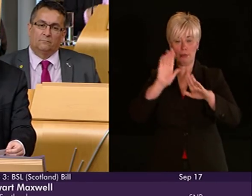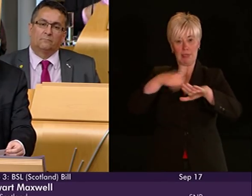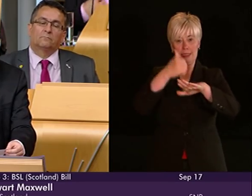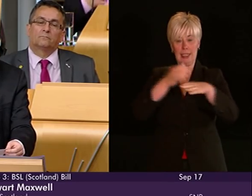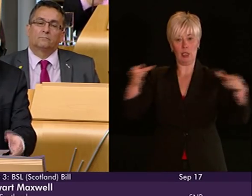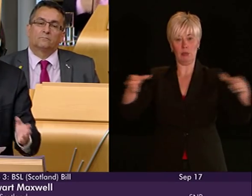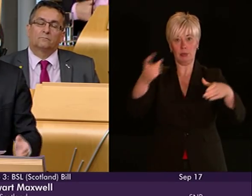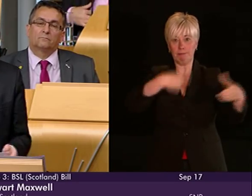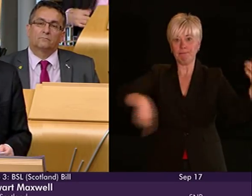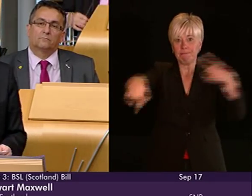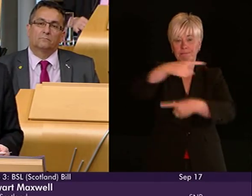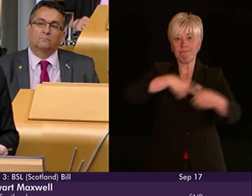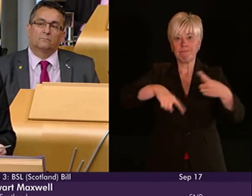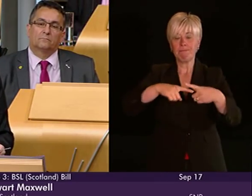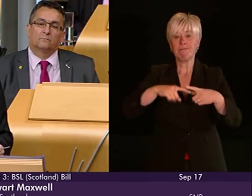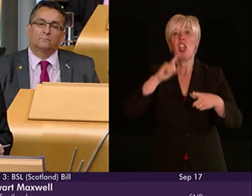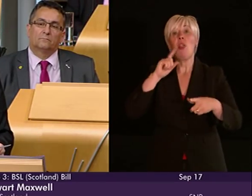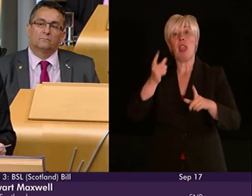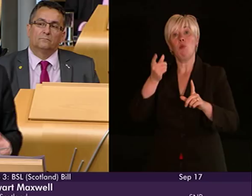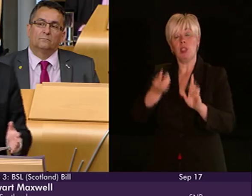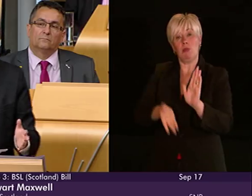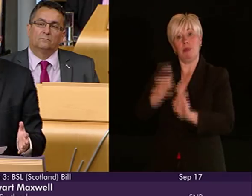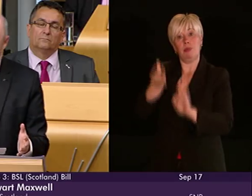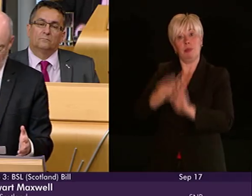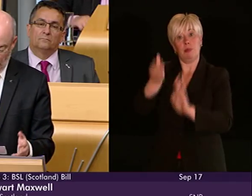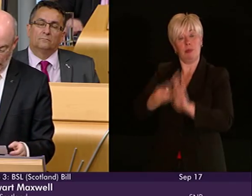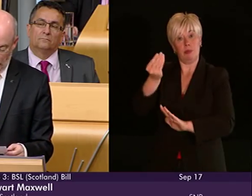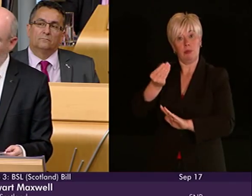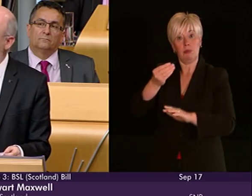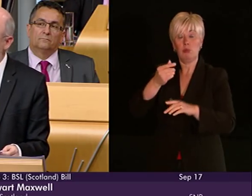the committee. The video, which was posted on our website and on various social media,